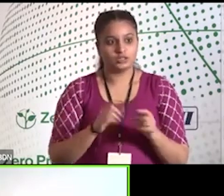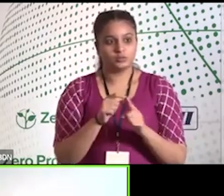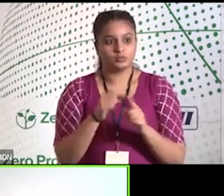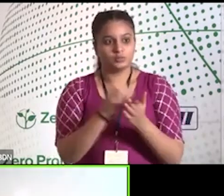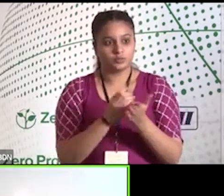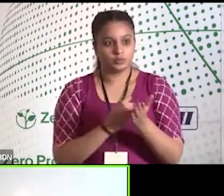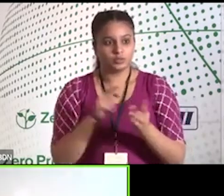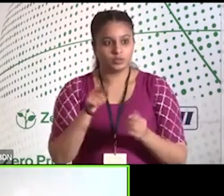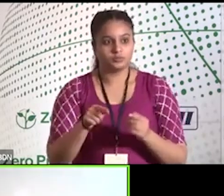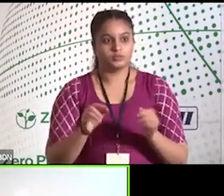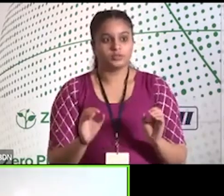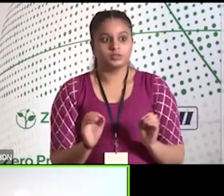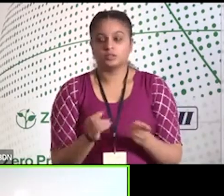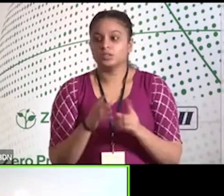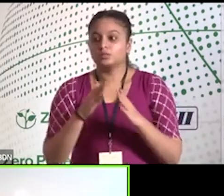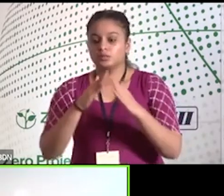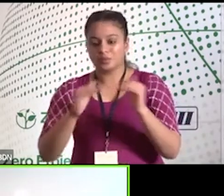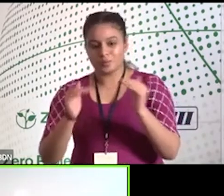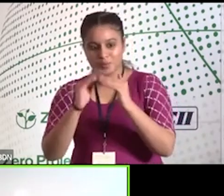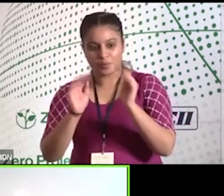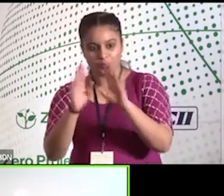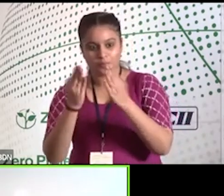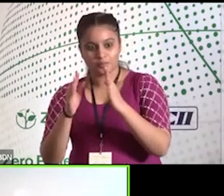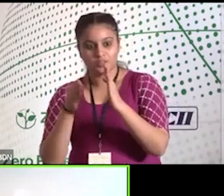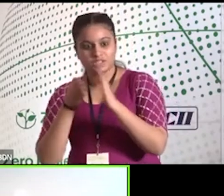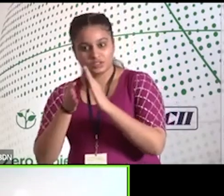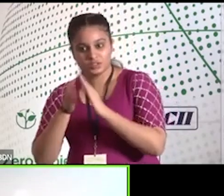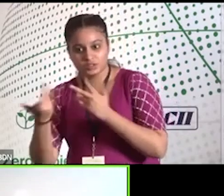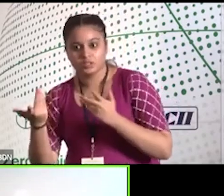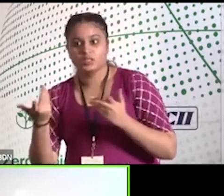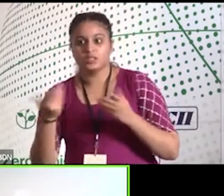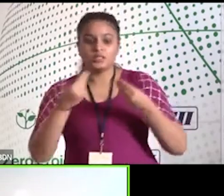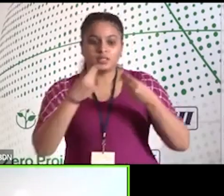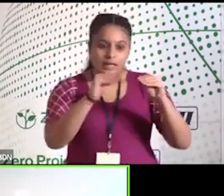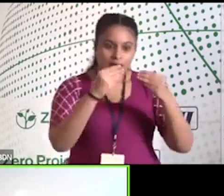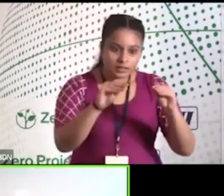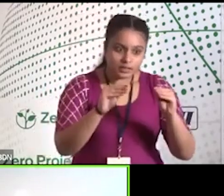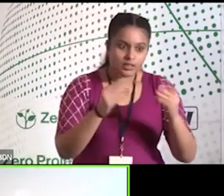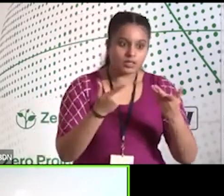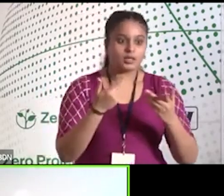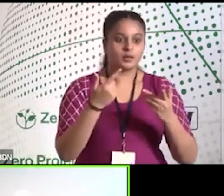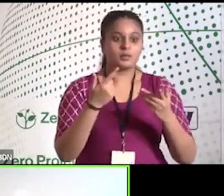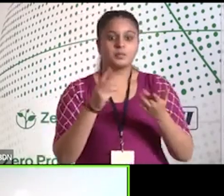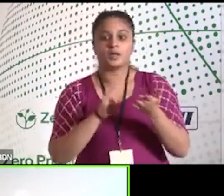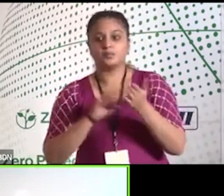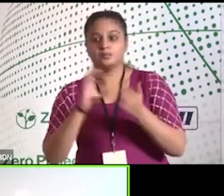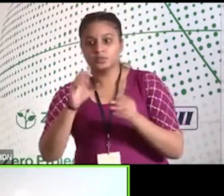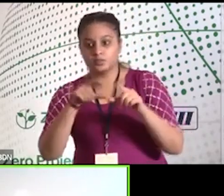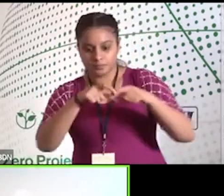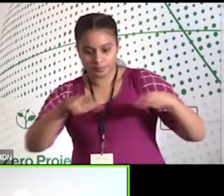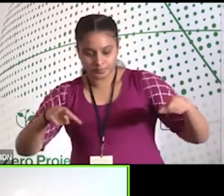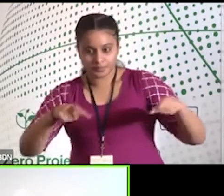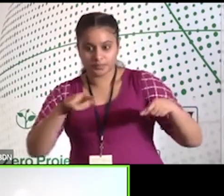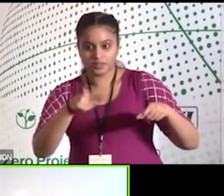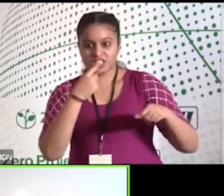they go door to door sell the same sanitary napkin packet which is all self-sustainability recyclable